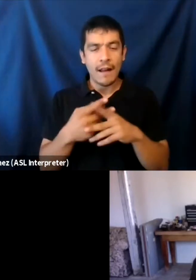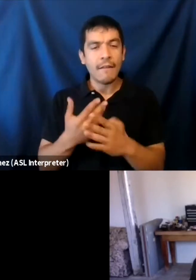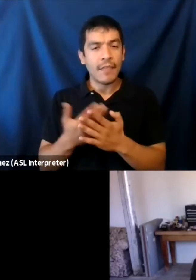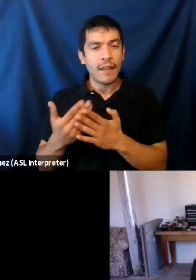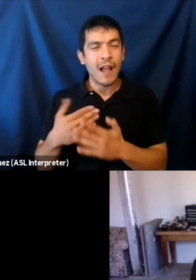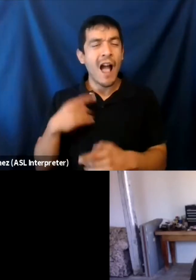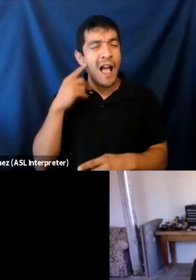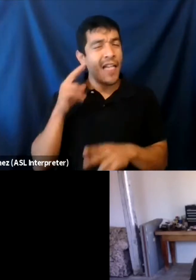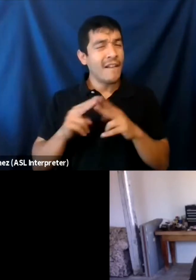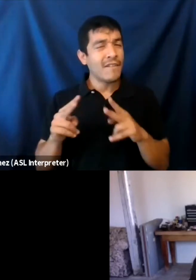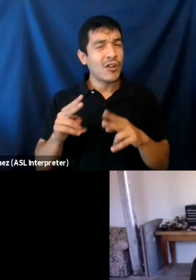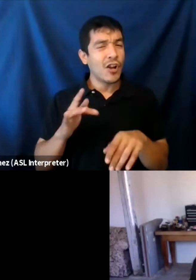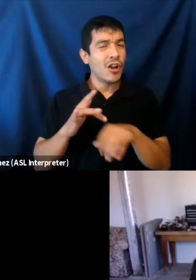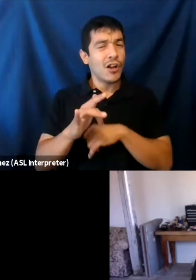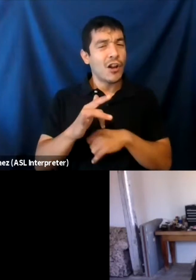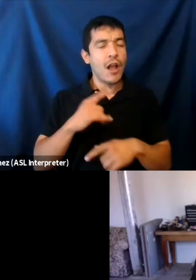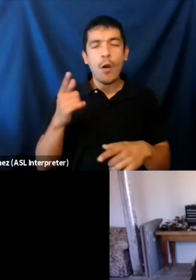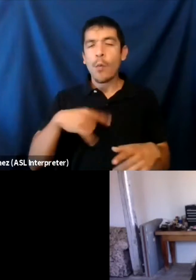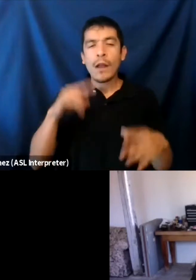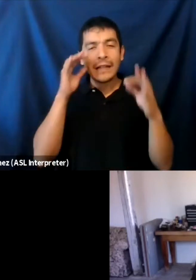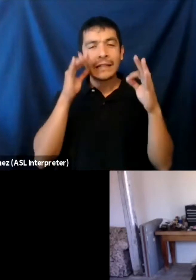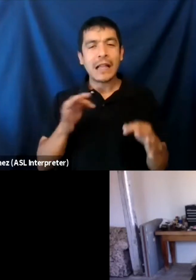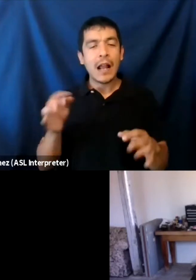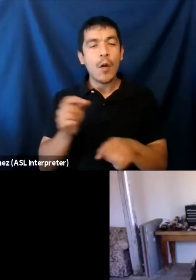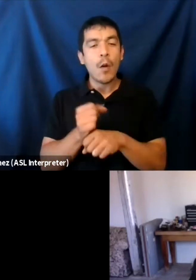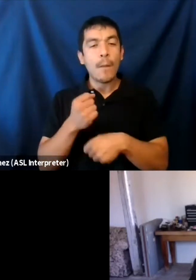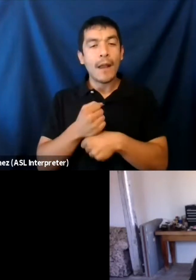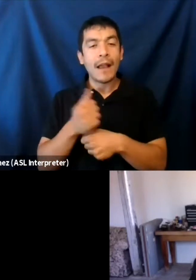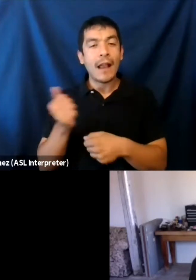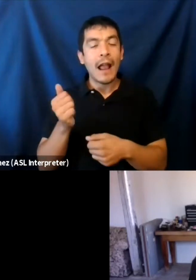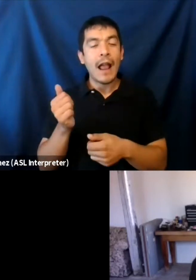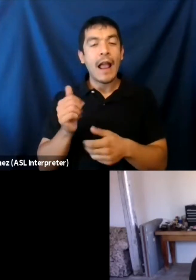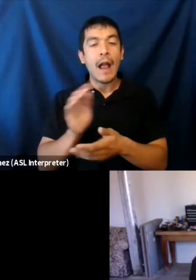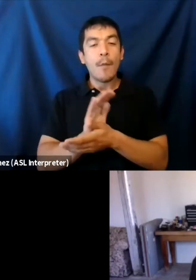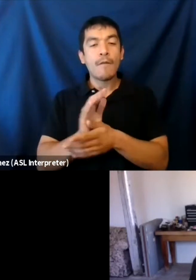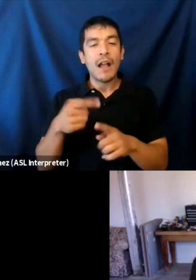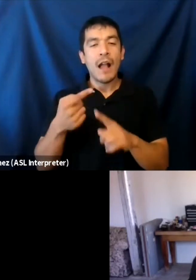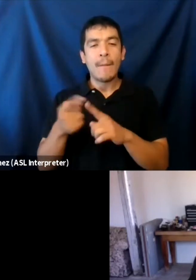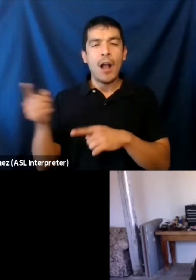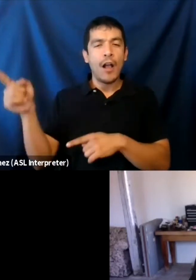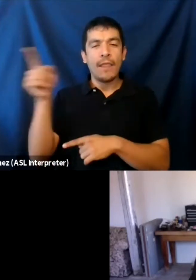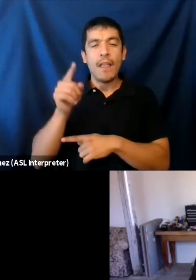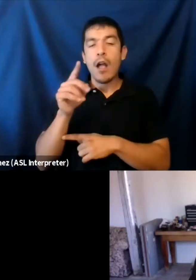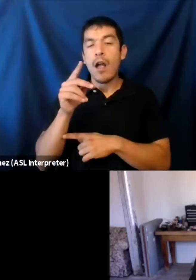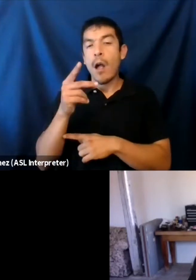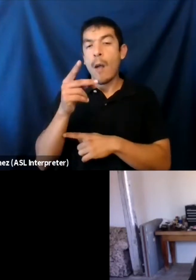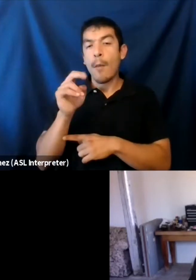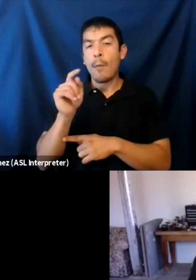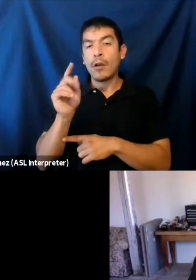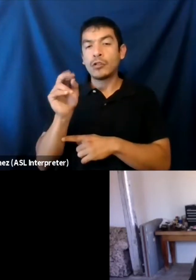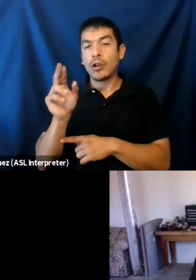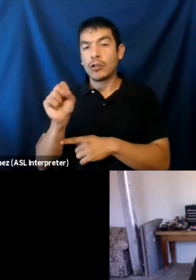we'd decided that we were making a film about perpetrators and not victims. And that's not to say that there aren't victims